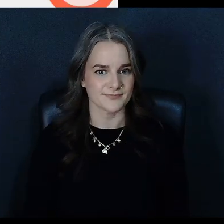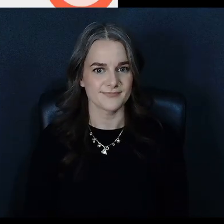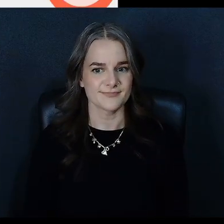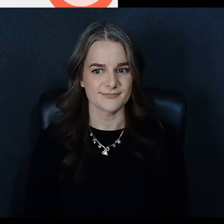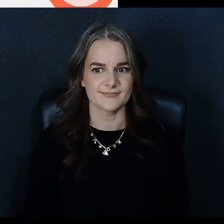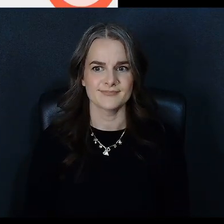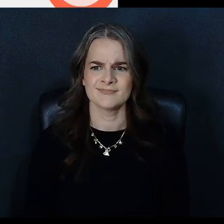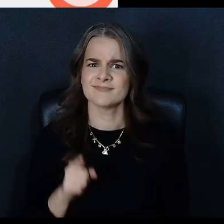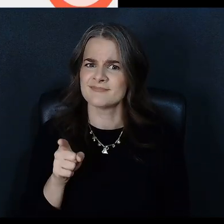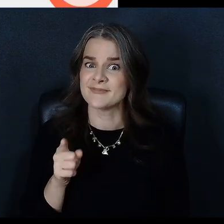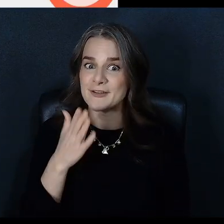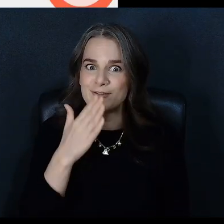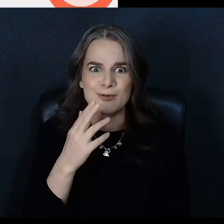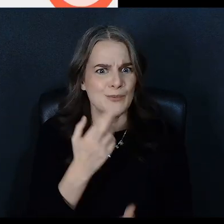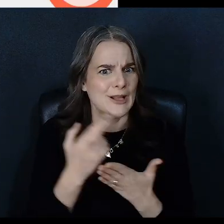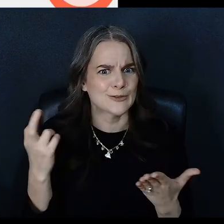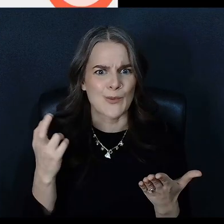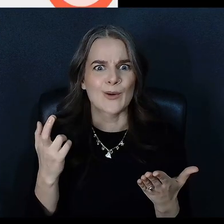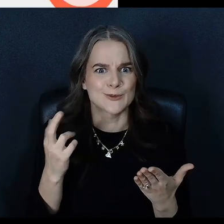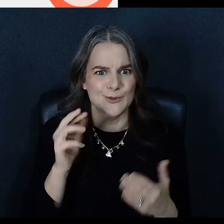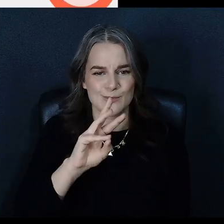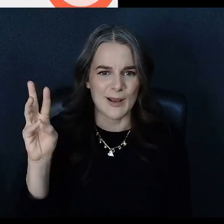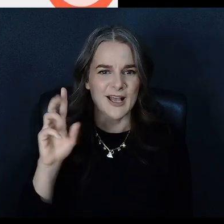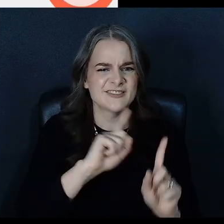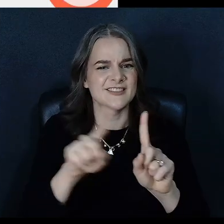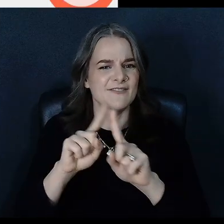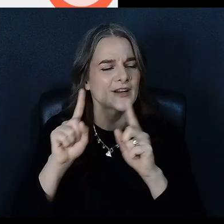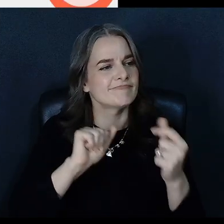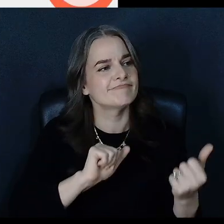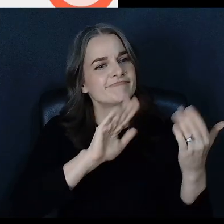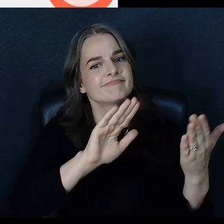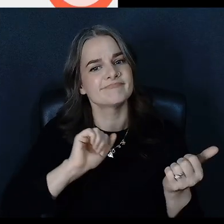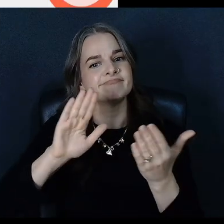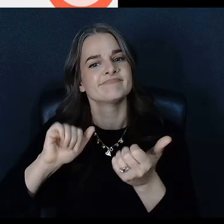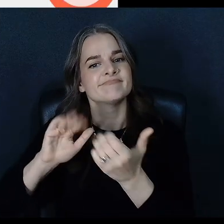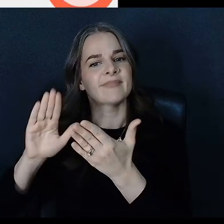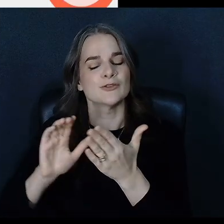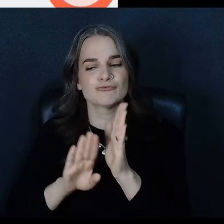It's a website that gives you some strategies of how to help people develop their switch skills.